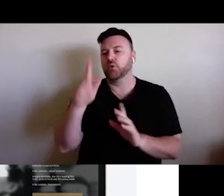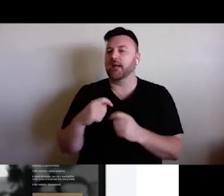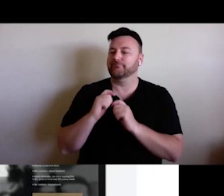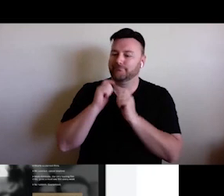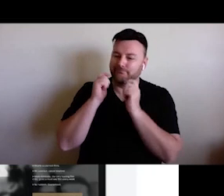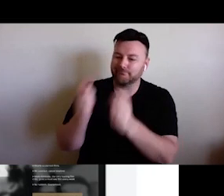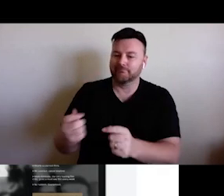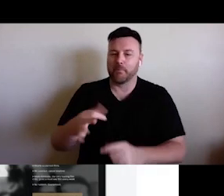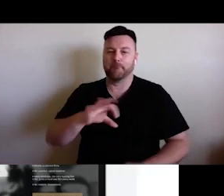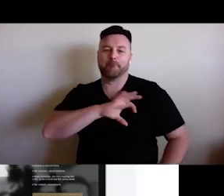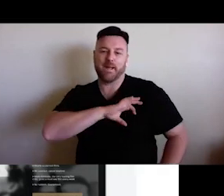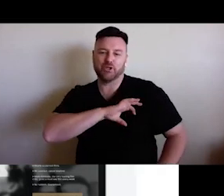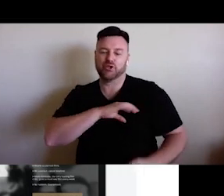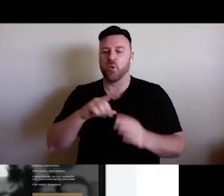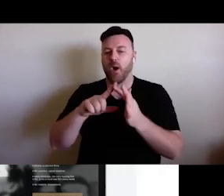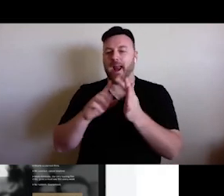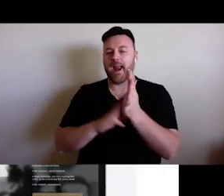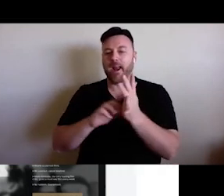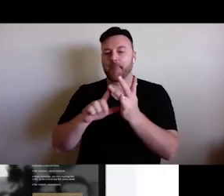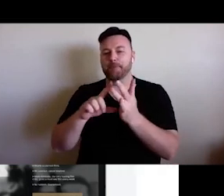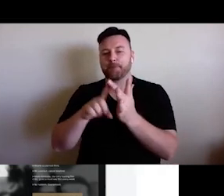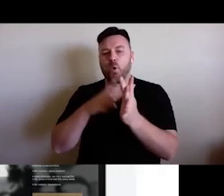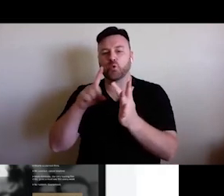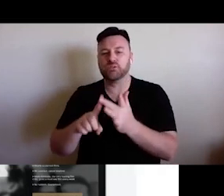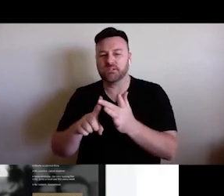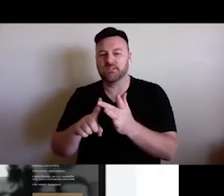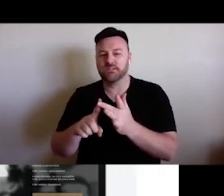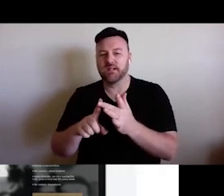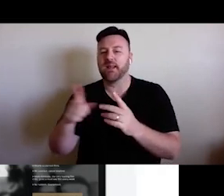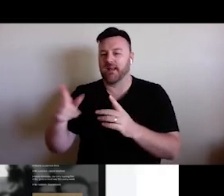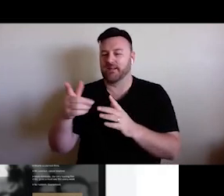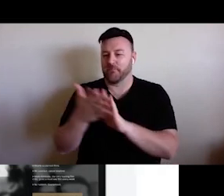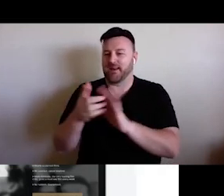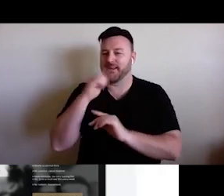platform. And YouTube's also finding a seventh area, something called